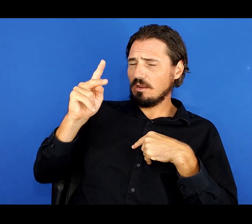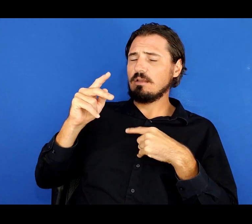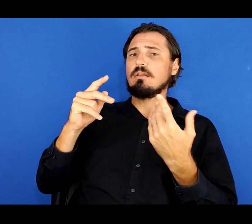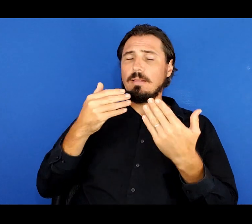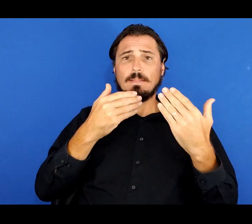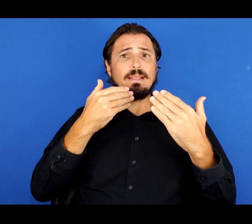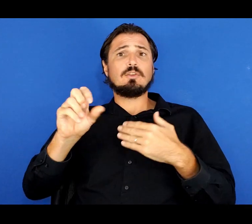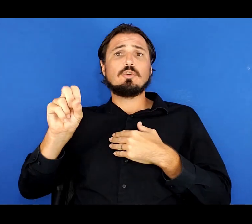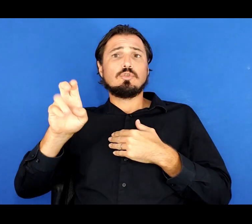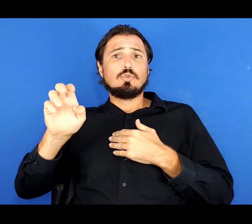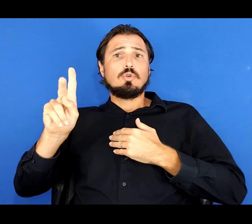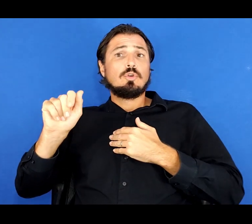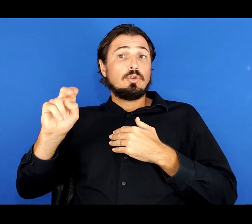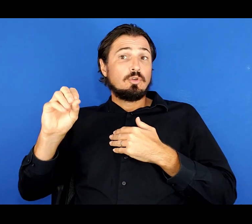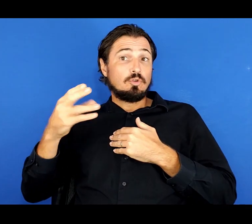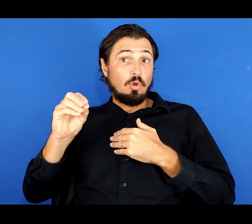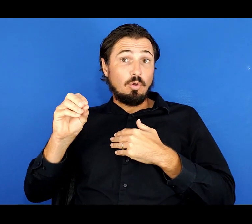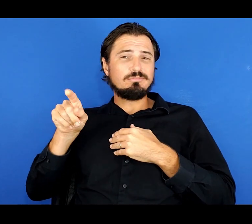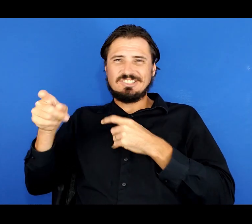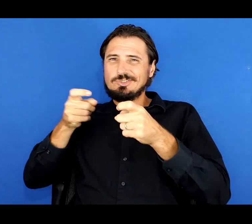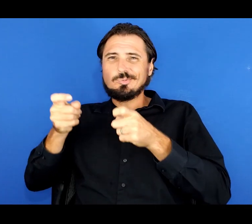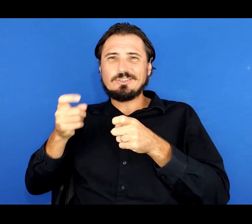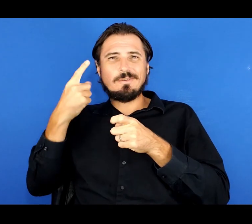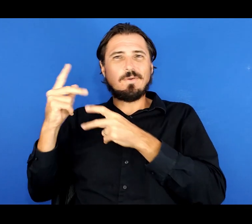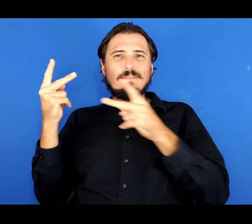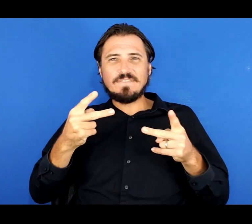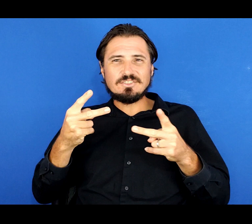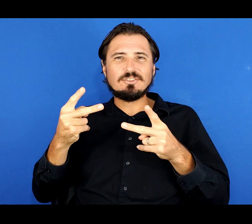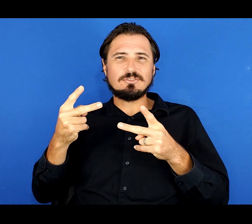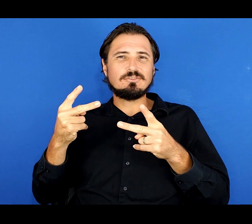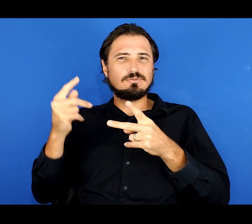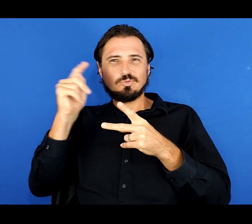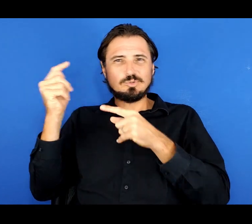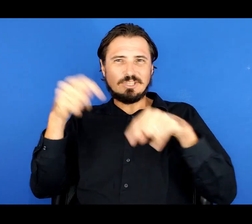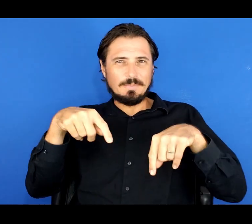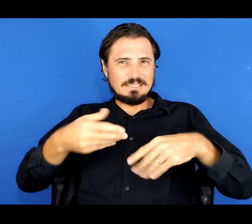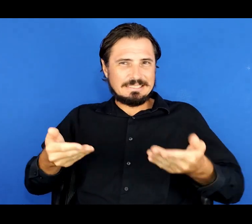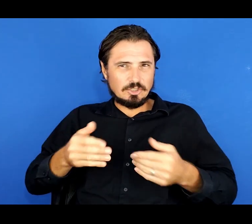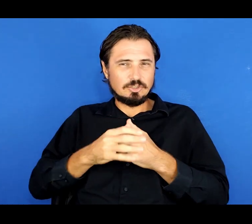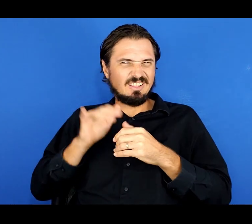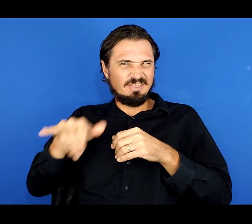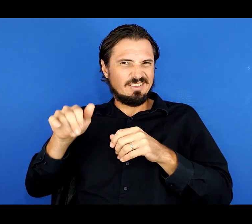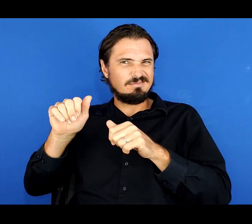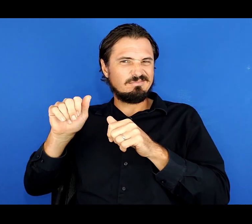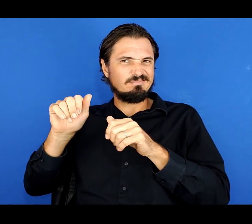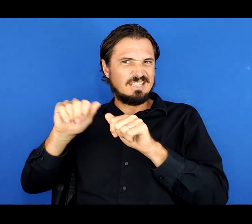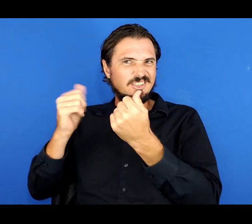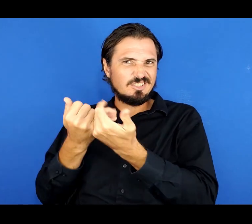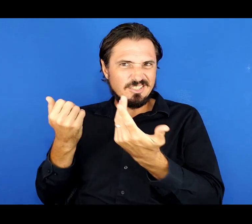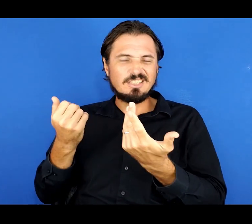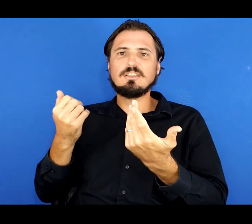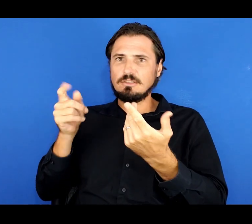Sue Kanoho and her team, for working so hard to spread the word on how to get through the arrival system and how to visit PONO